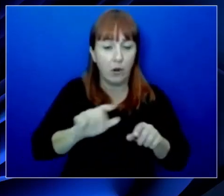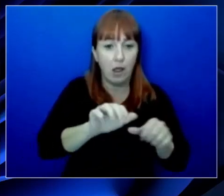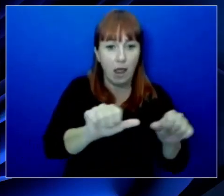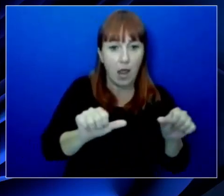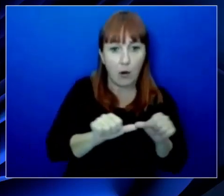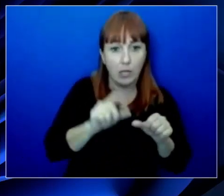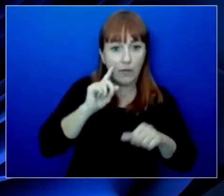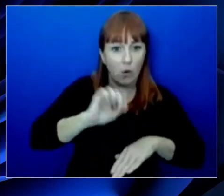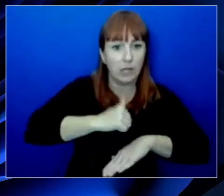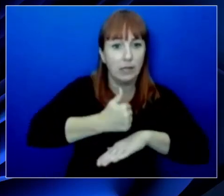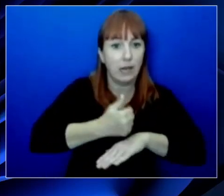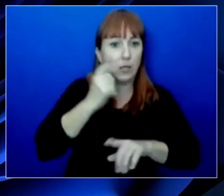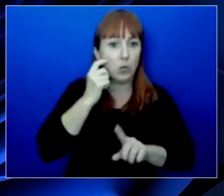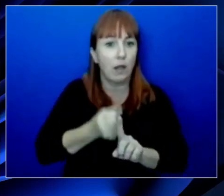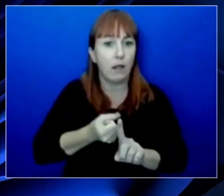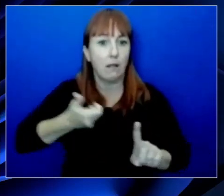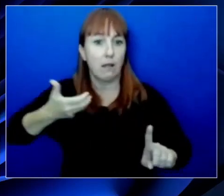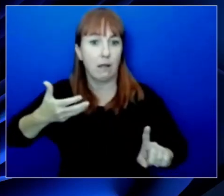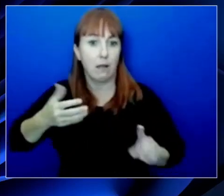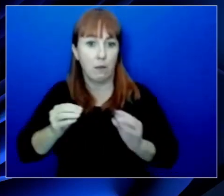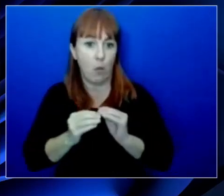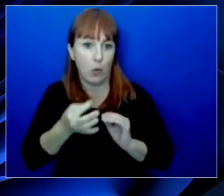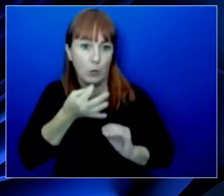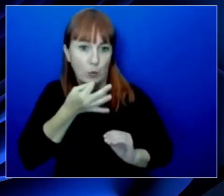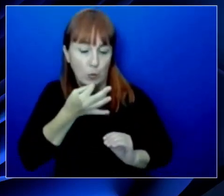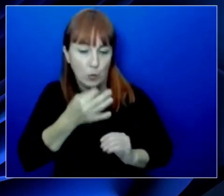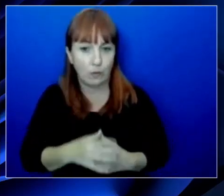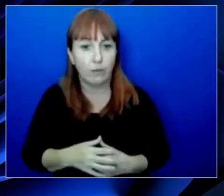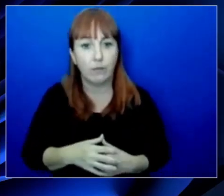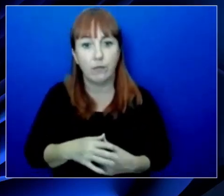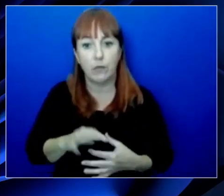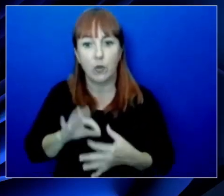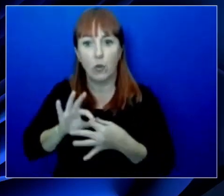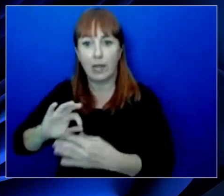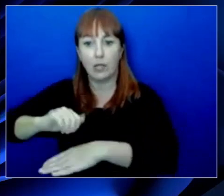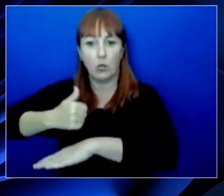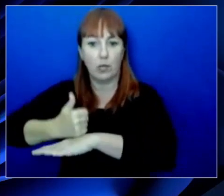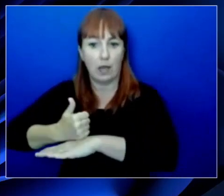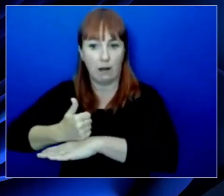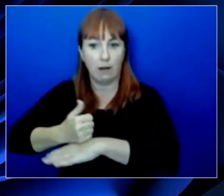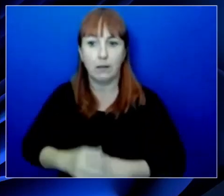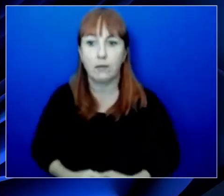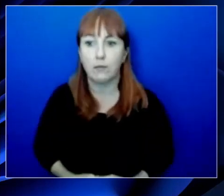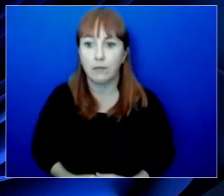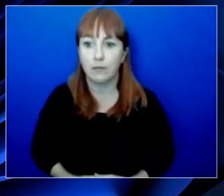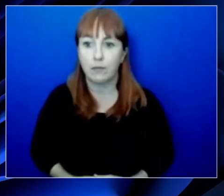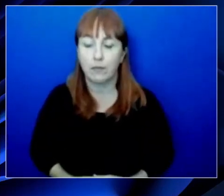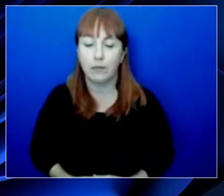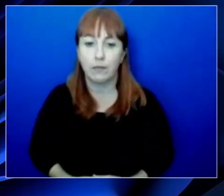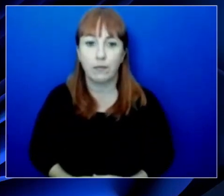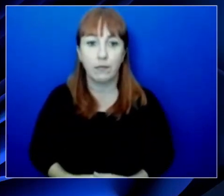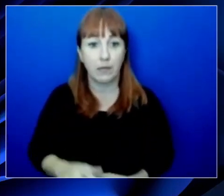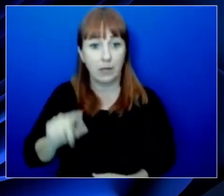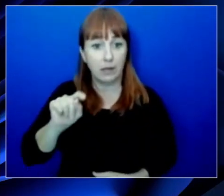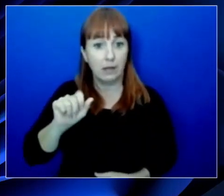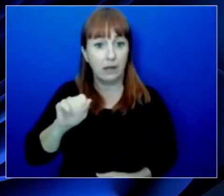more about this in just a minute. When we talk about settings more, I'm going to press the tab